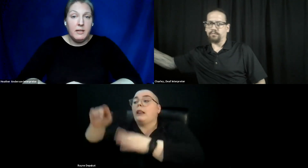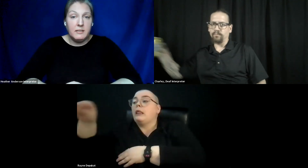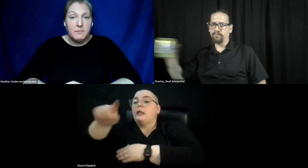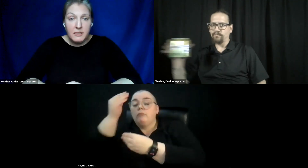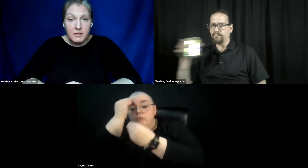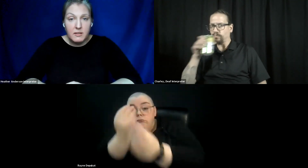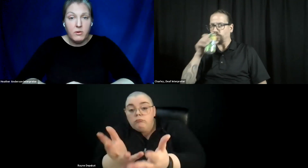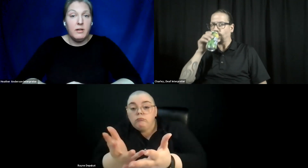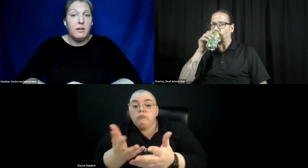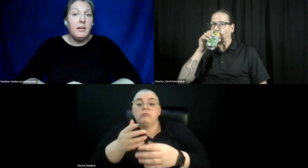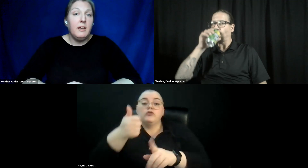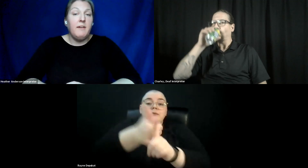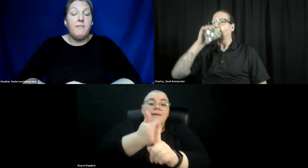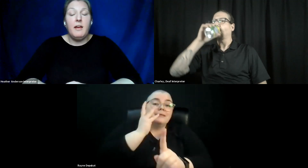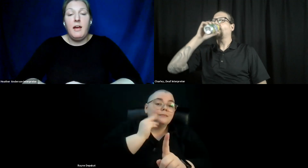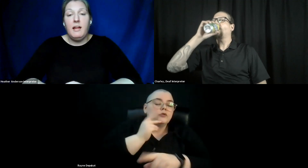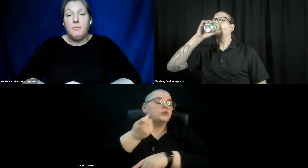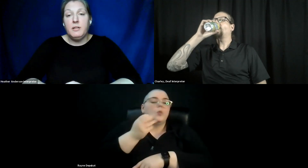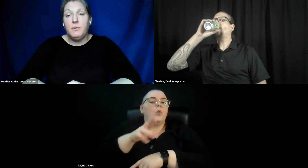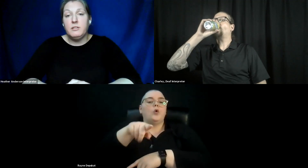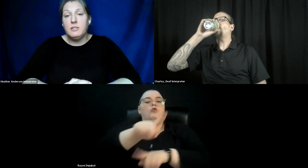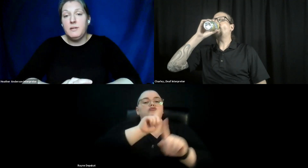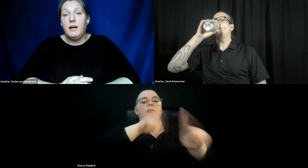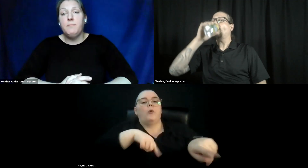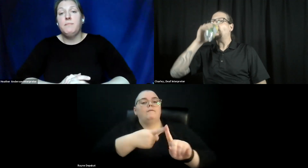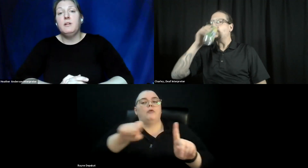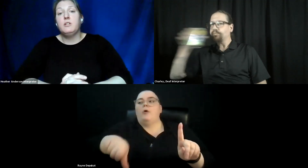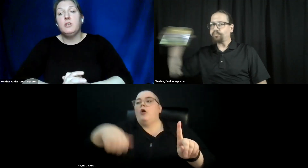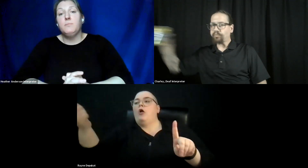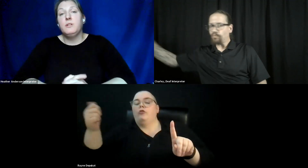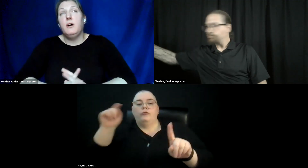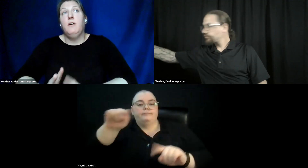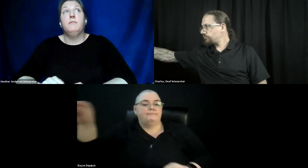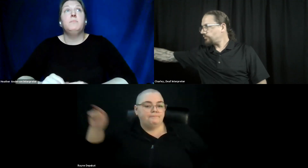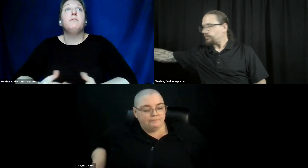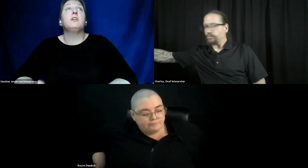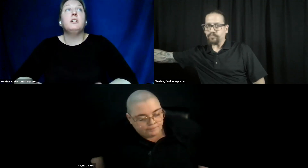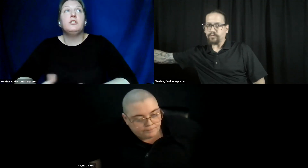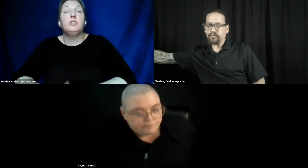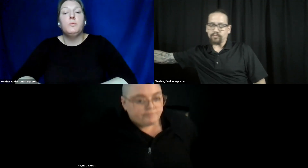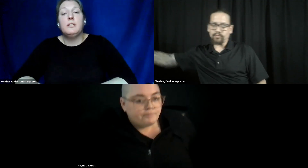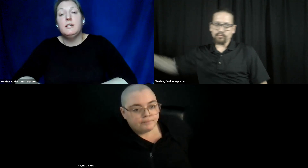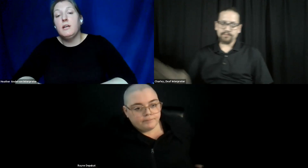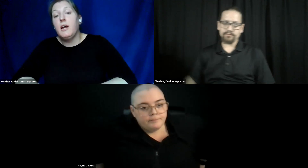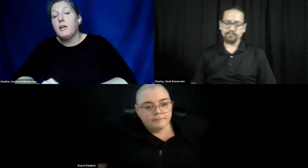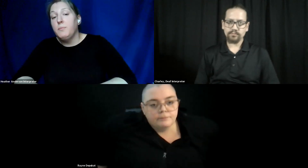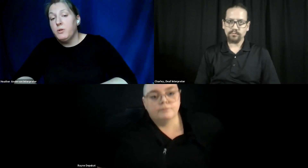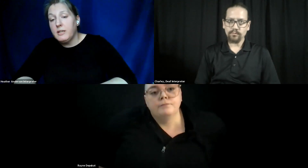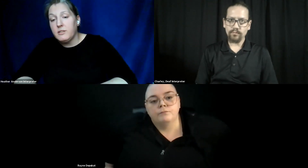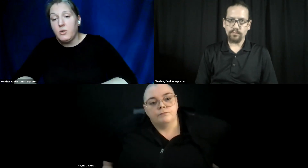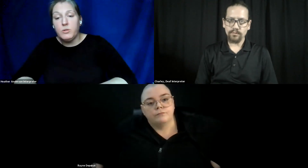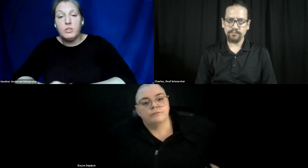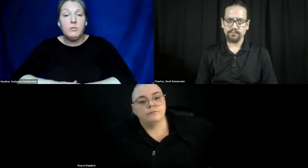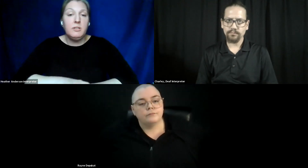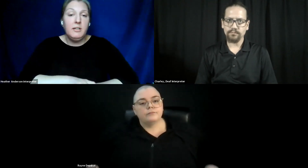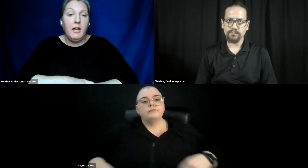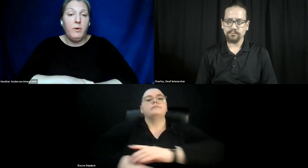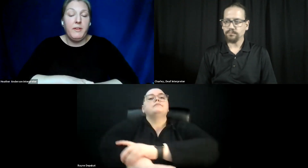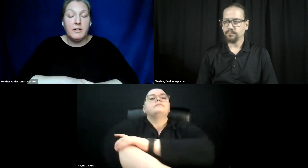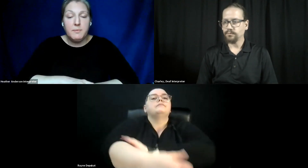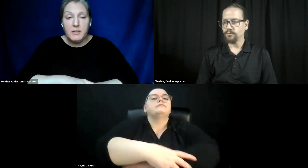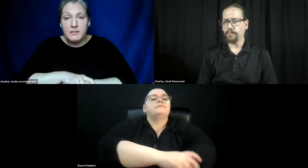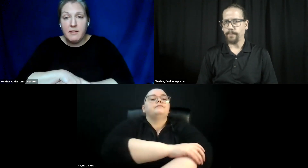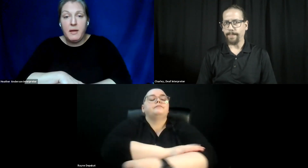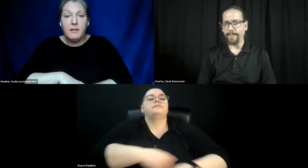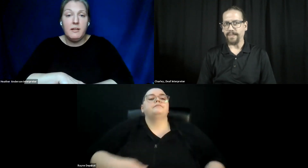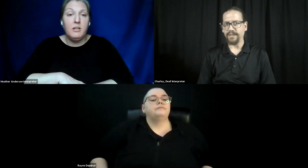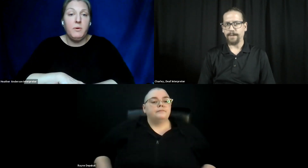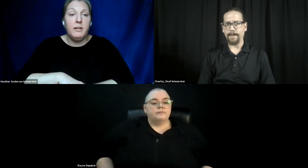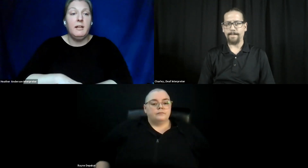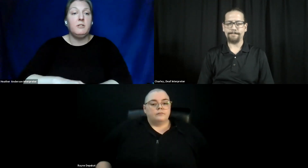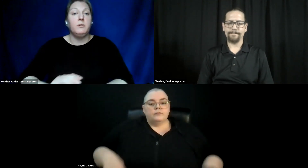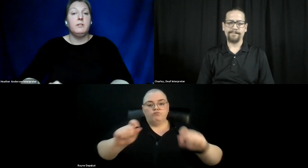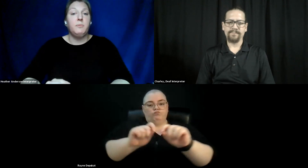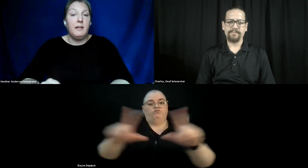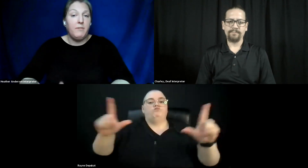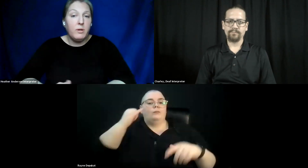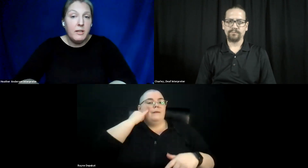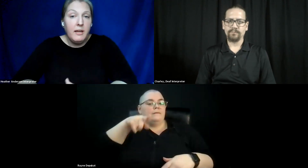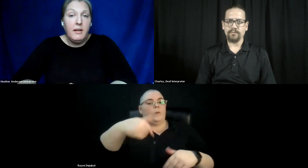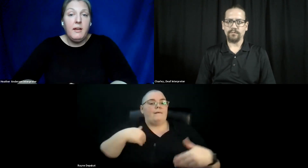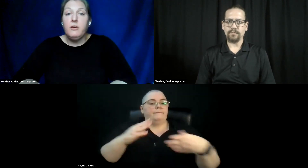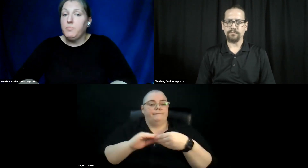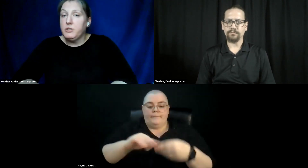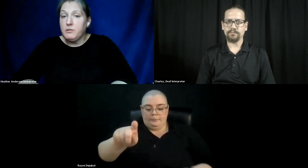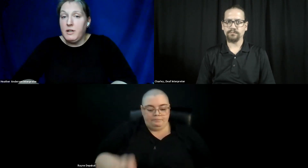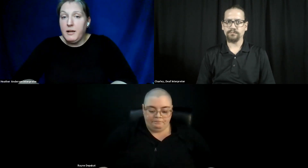So if anybody would like to speak, or if anybody wanted to speak on terms in regards to what the community has told you, and what their experiences have been, and you want to anecdotally put that forward.